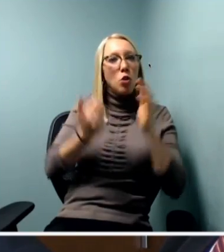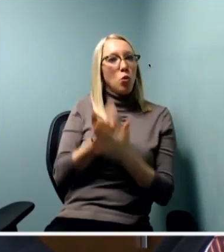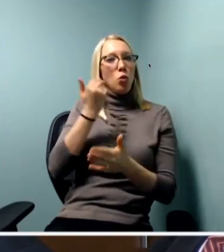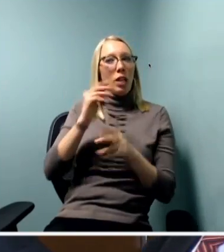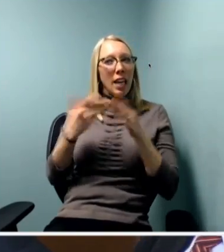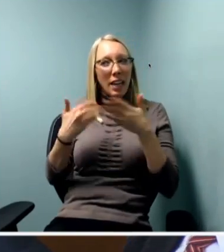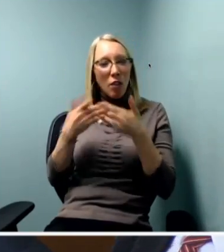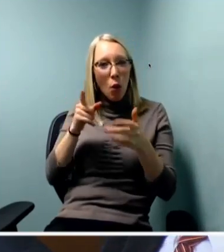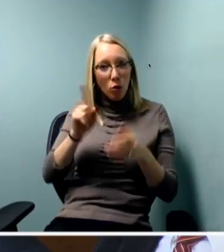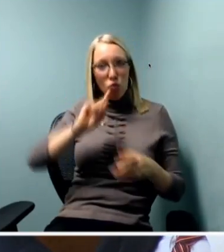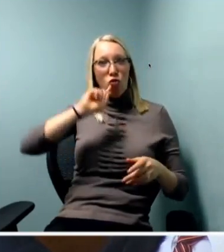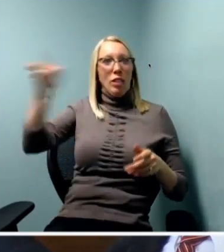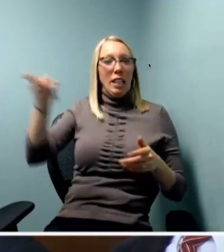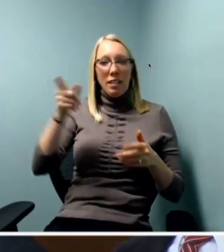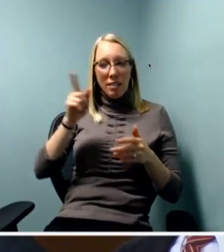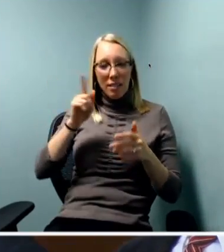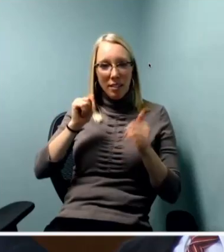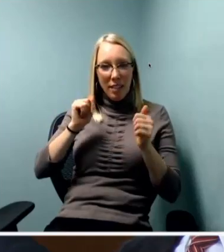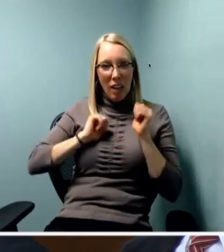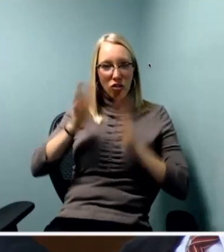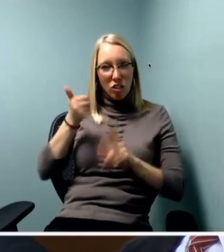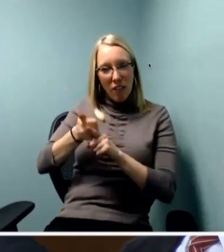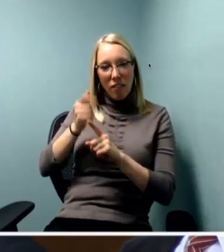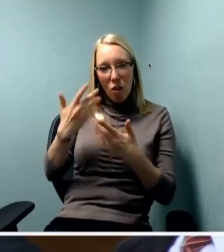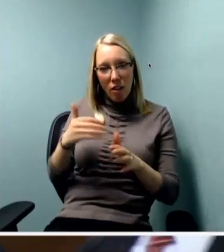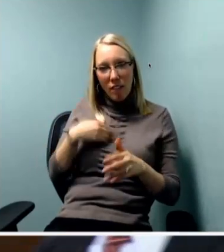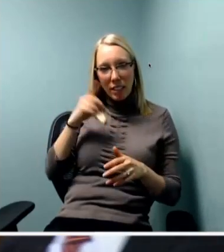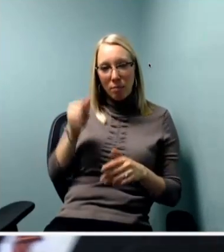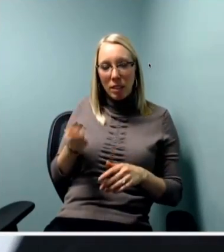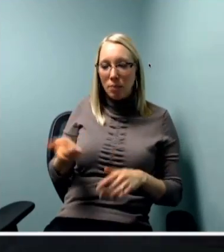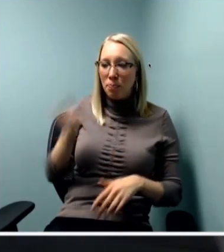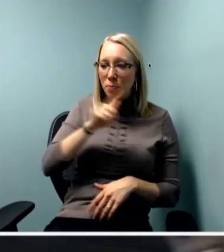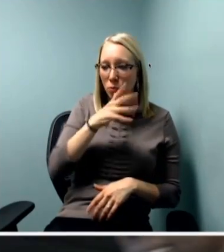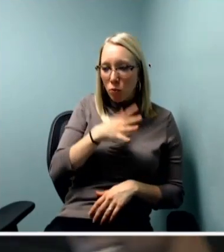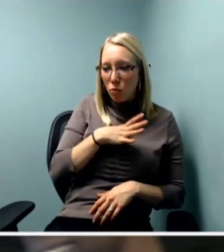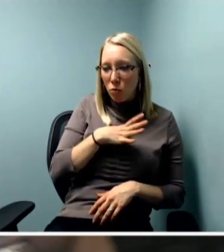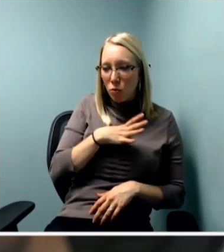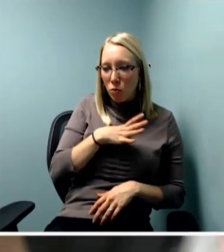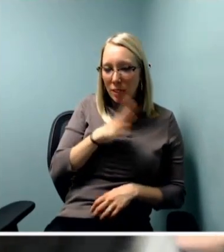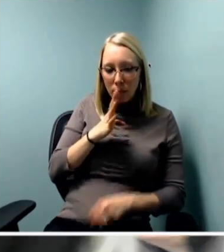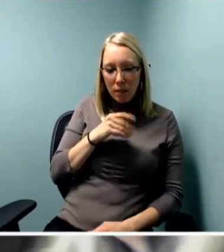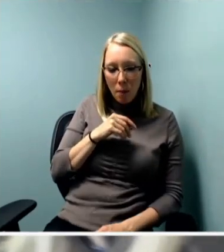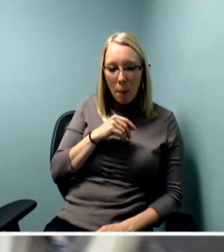(panel member) But, I do think, y'know, I've been dealing with this for 30 years,